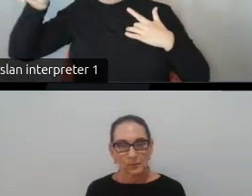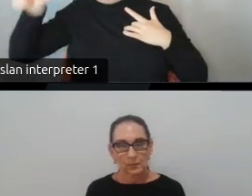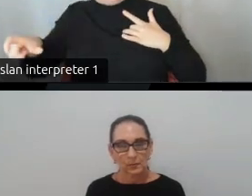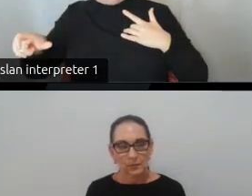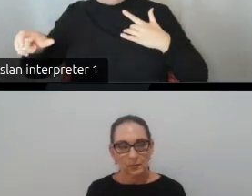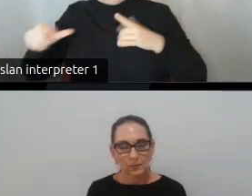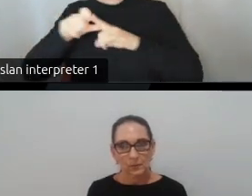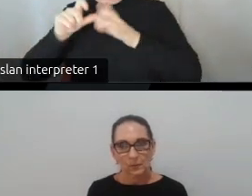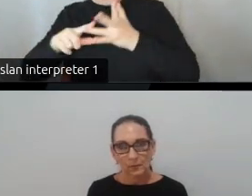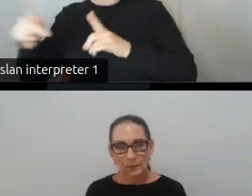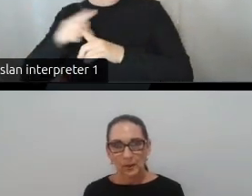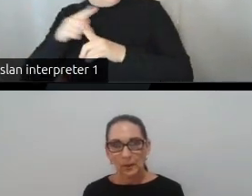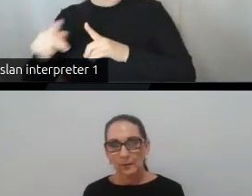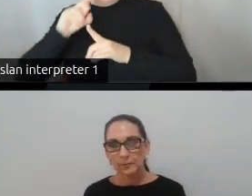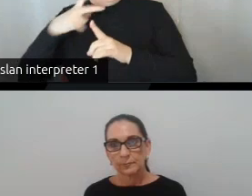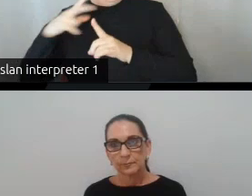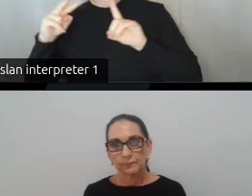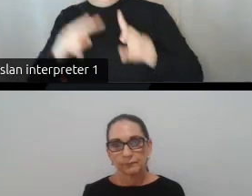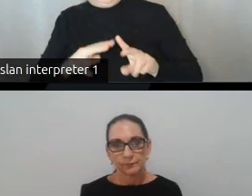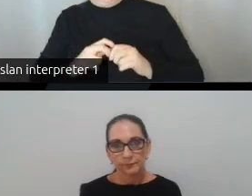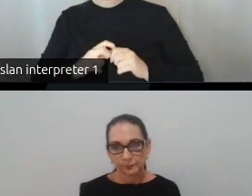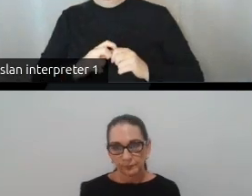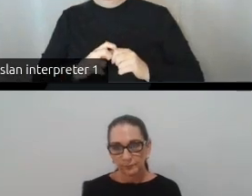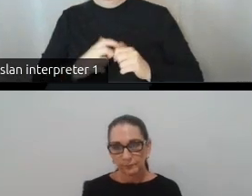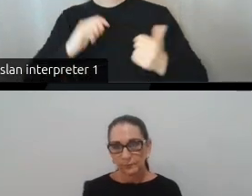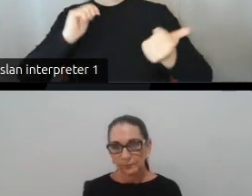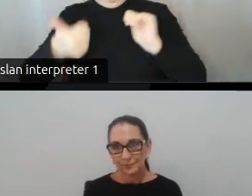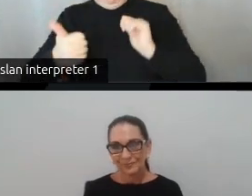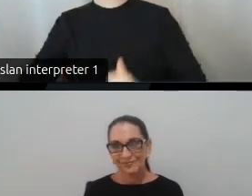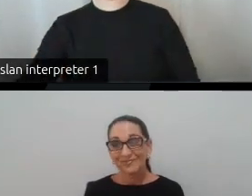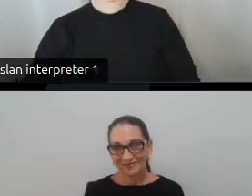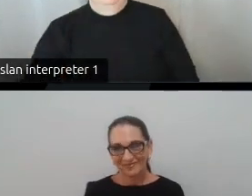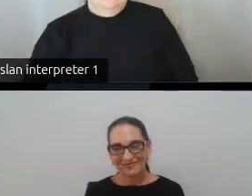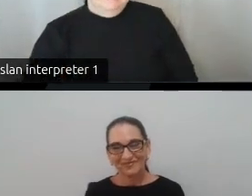The reason being is if the aggrieved remains fearful and they are seeking to increase conditions and